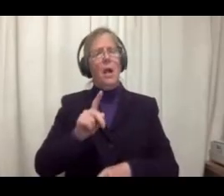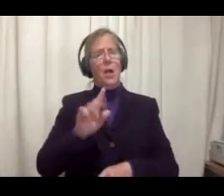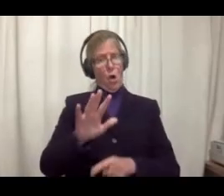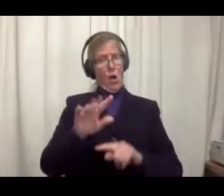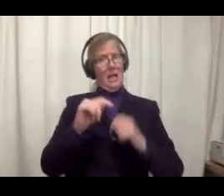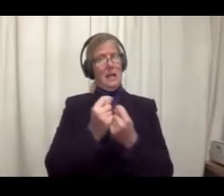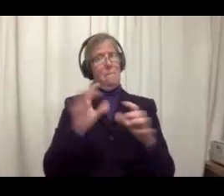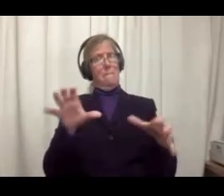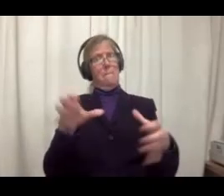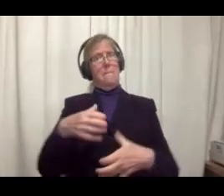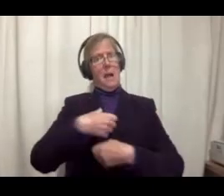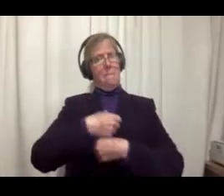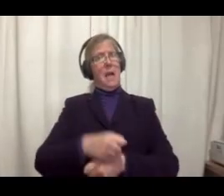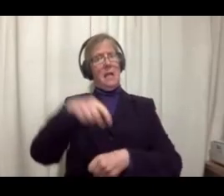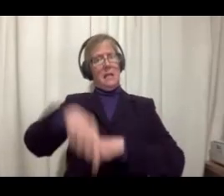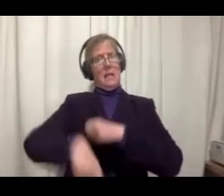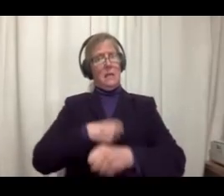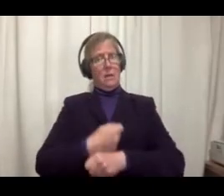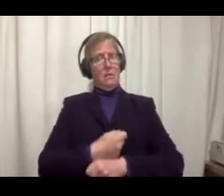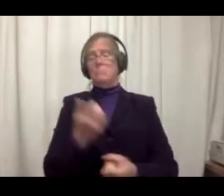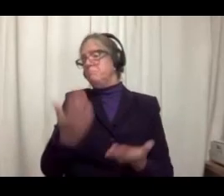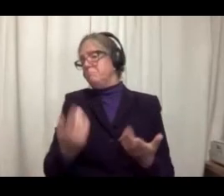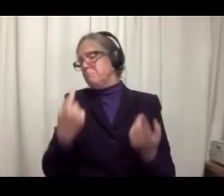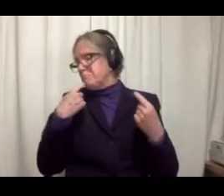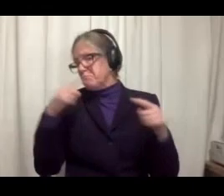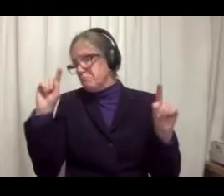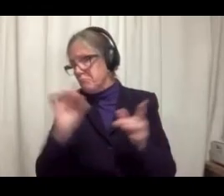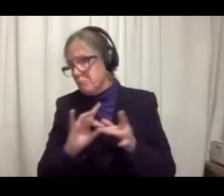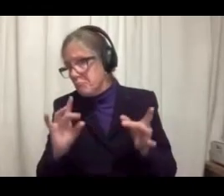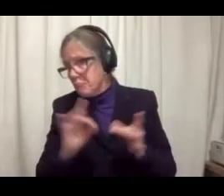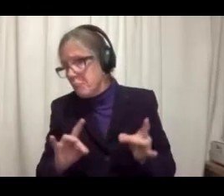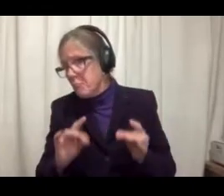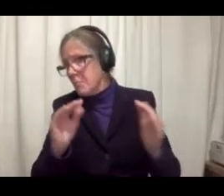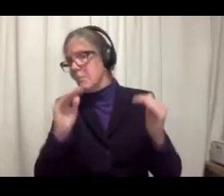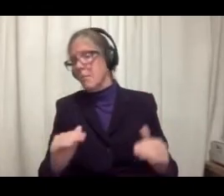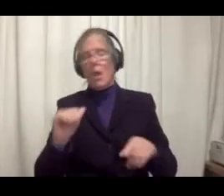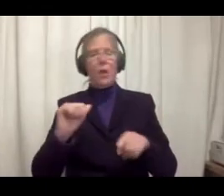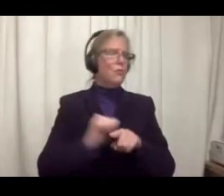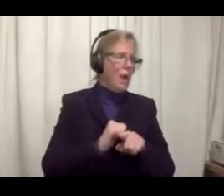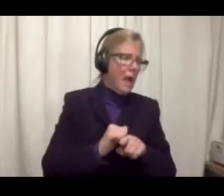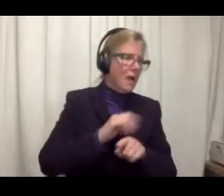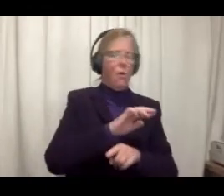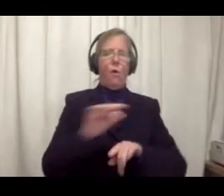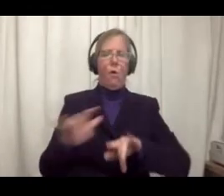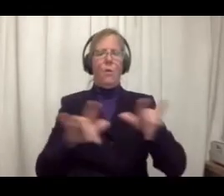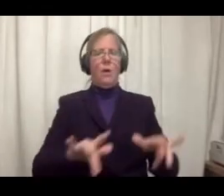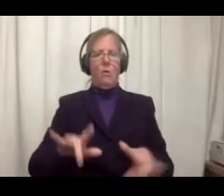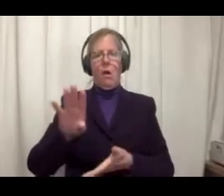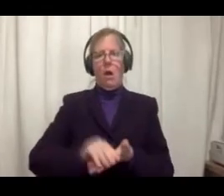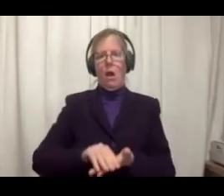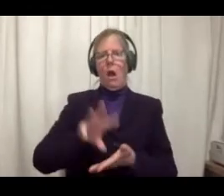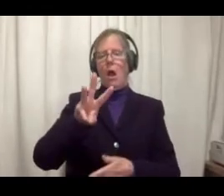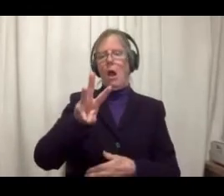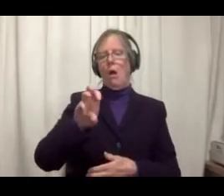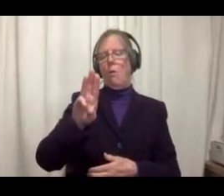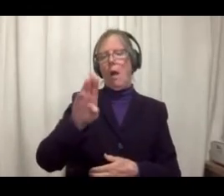maybe it’s a success story, a training, or a recorded webinar. Where is it now? Could